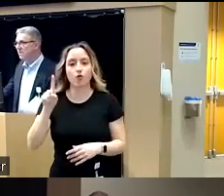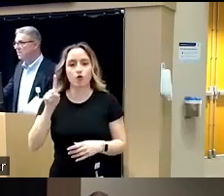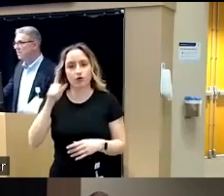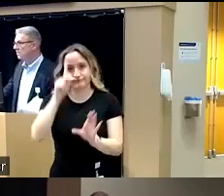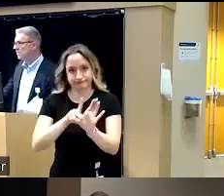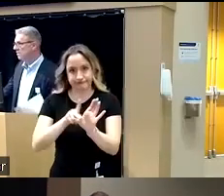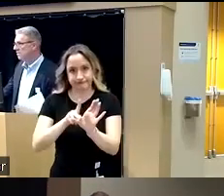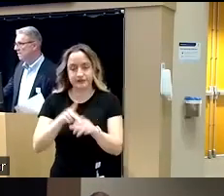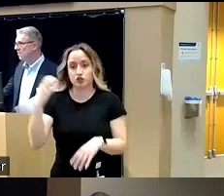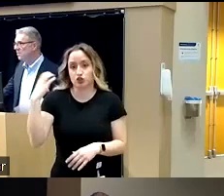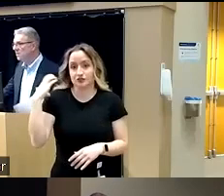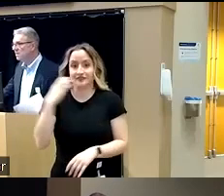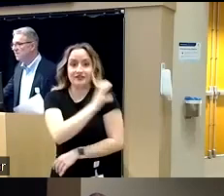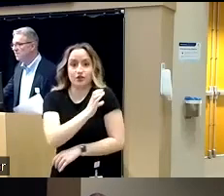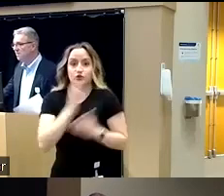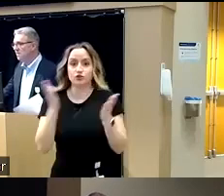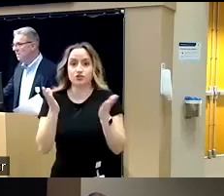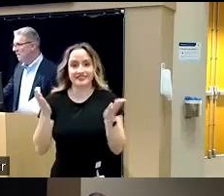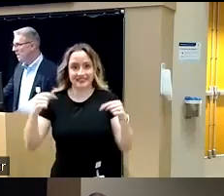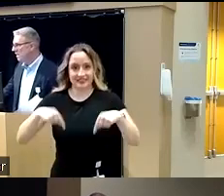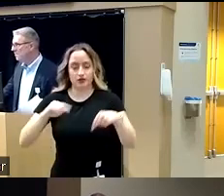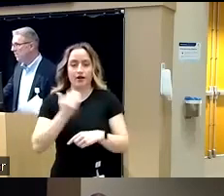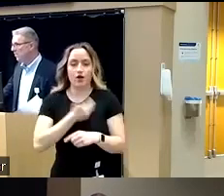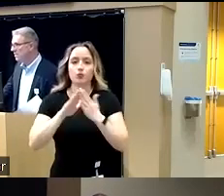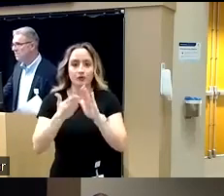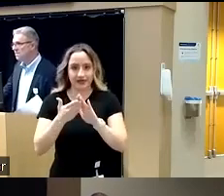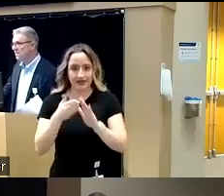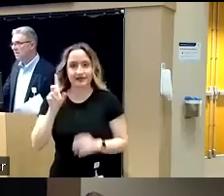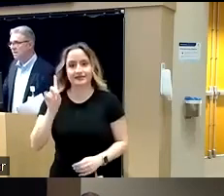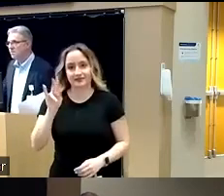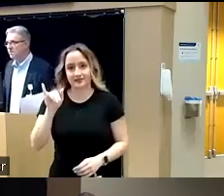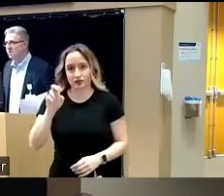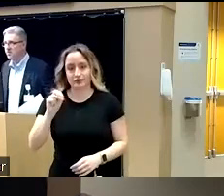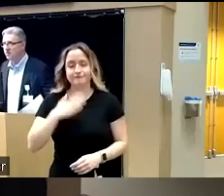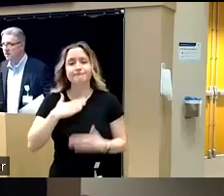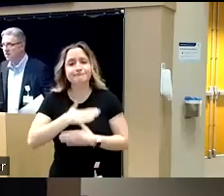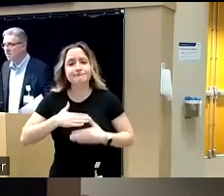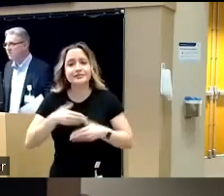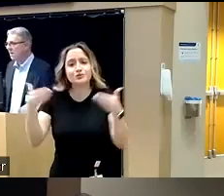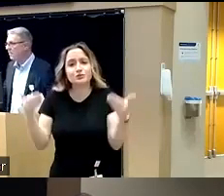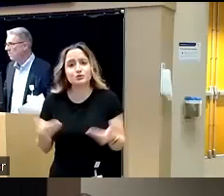Clinical Services and our community division uh it's my pleasure today to introduce uh John